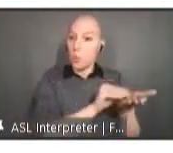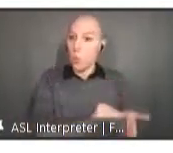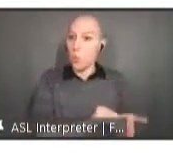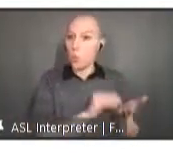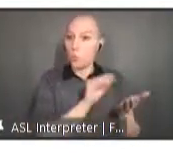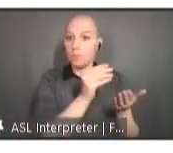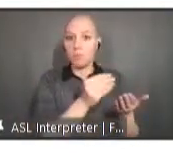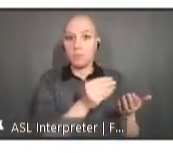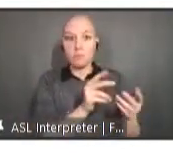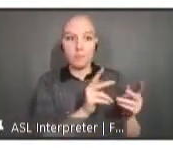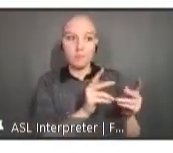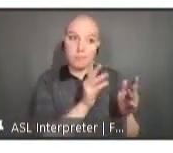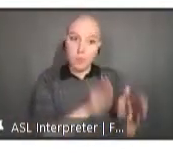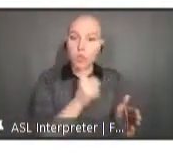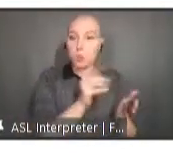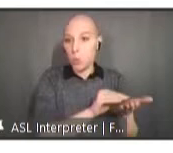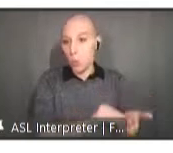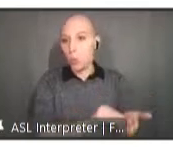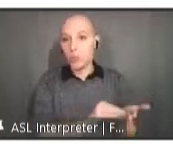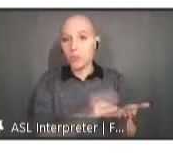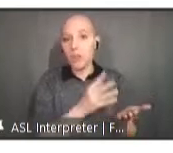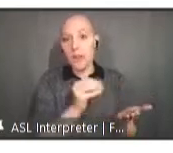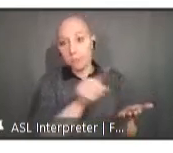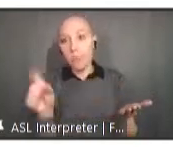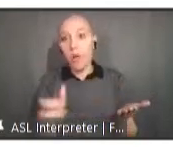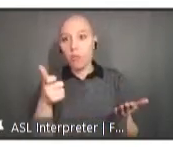there'll be opportunities for committee discussion. If you'd like to ask a question